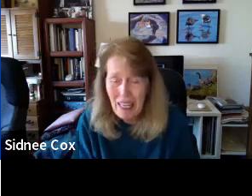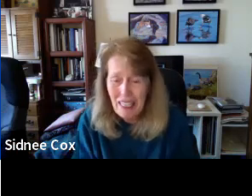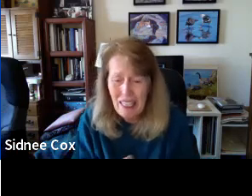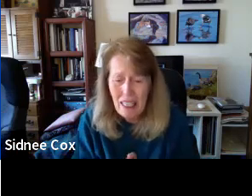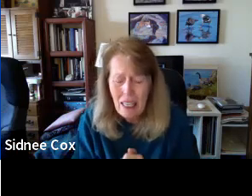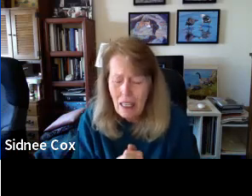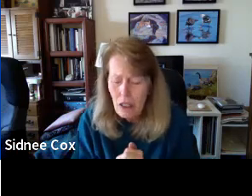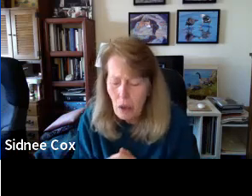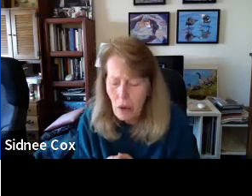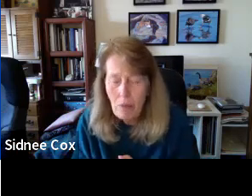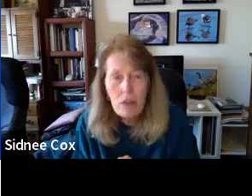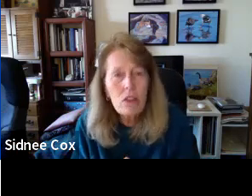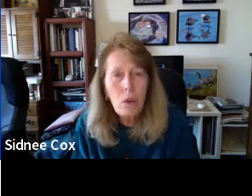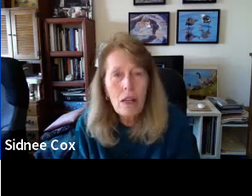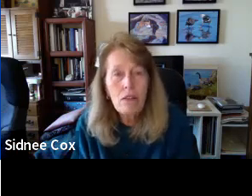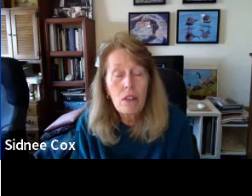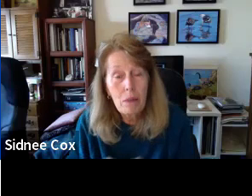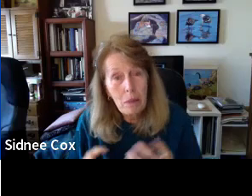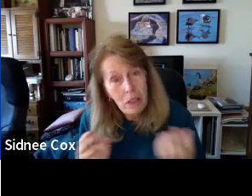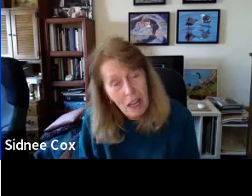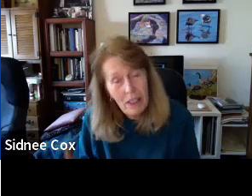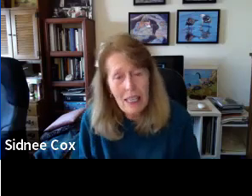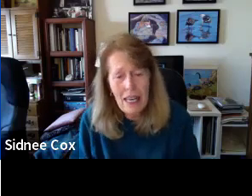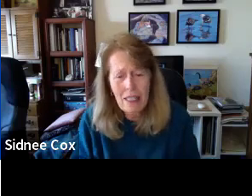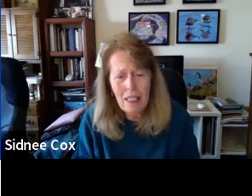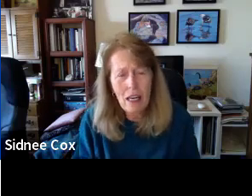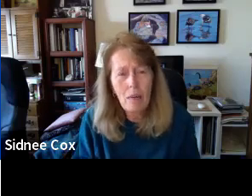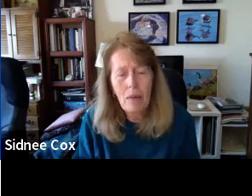to be connected. So this is a way for them to be safely connected, and some of them turn